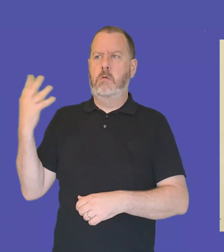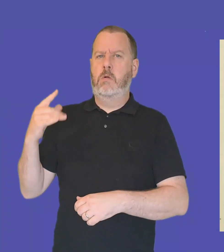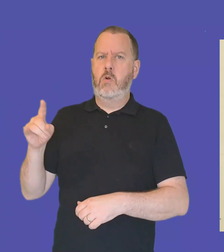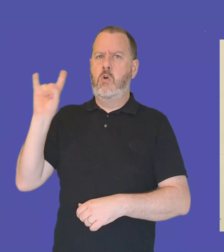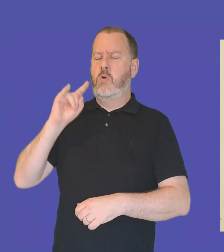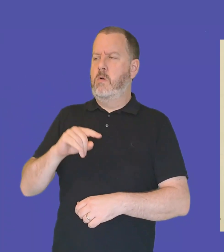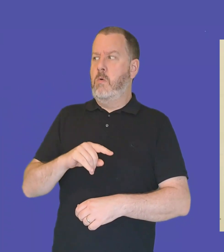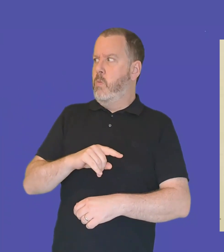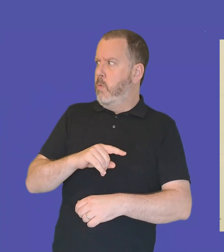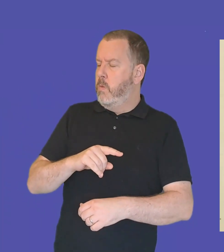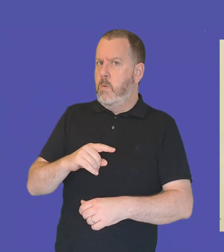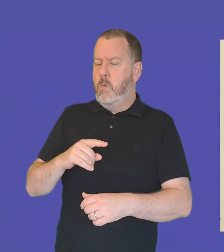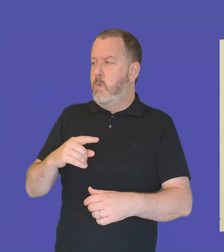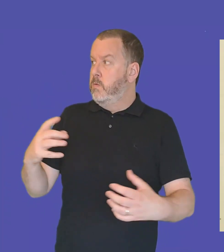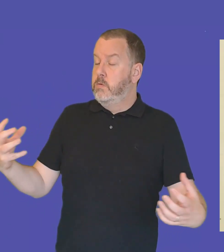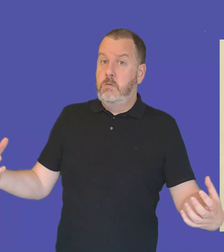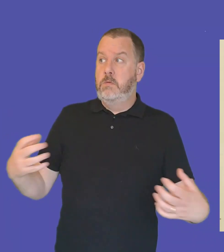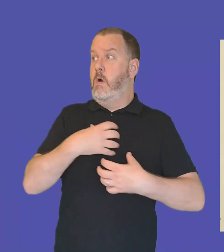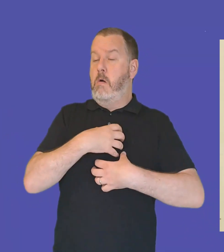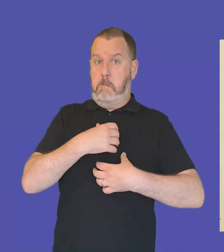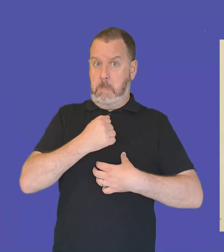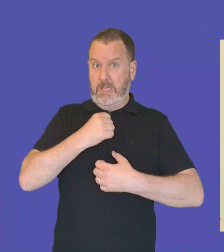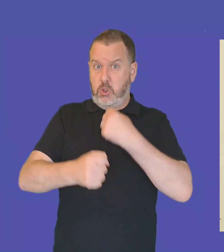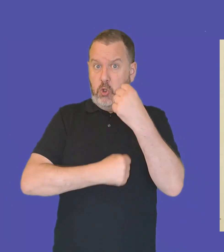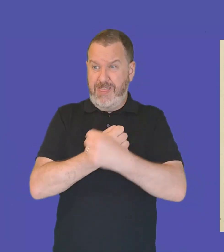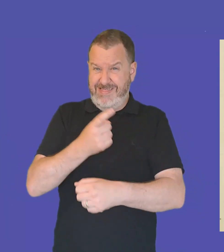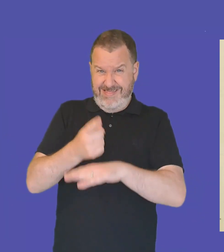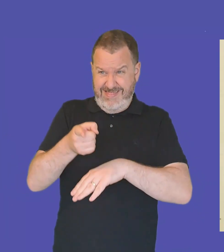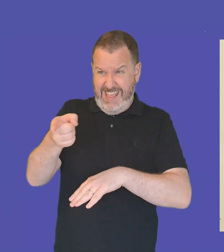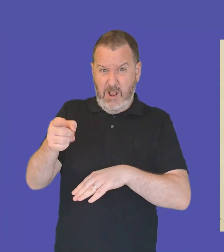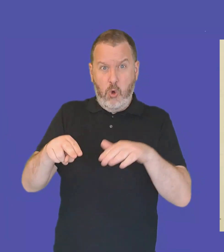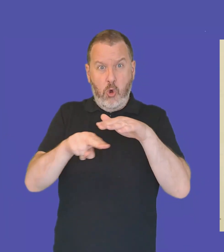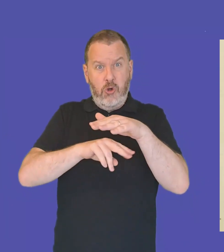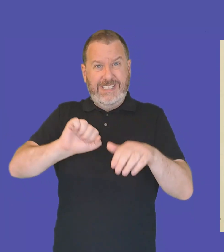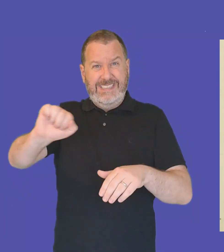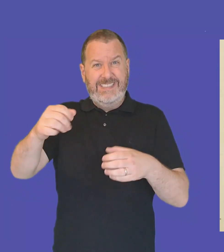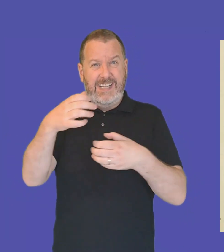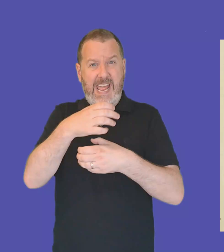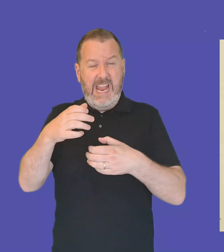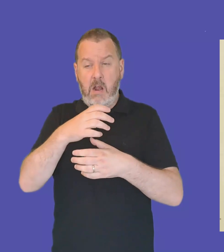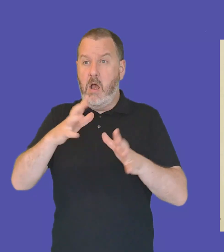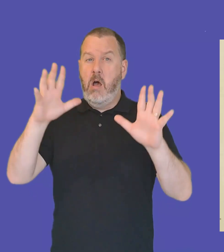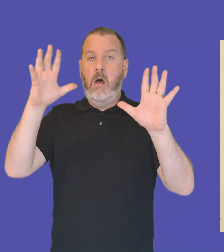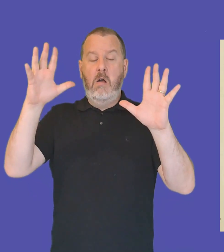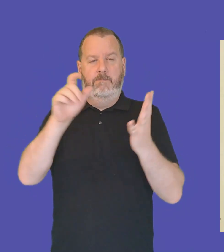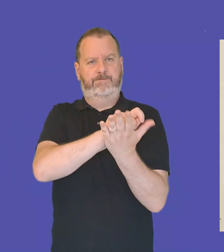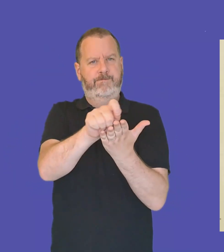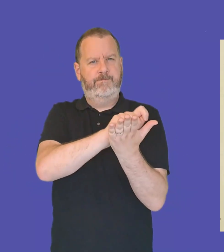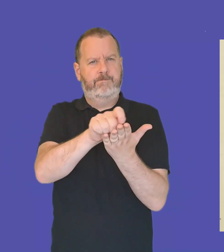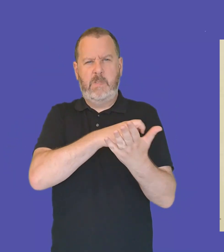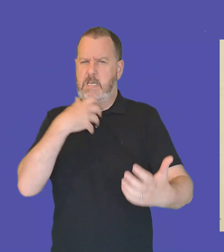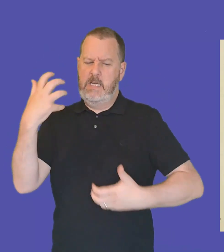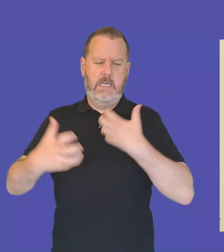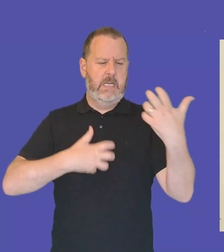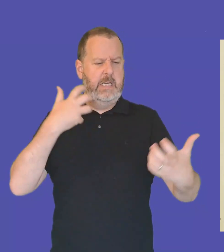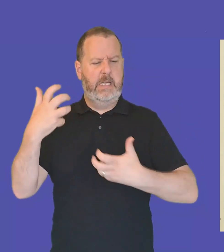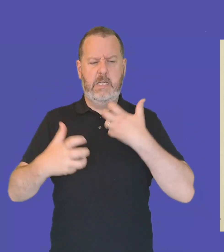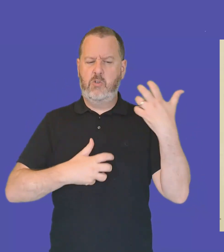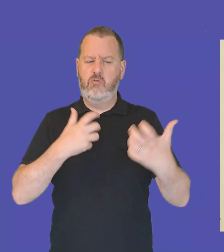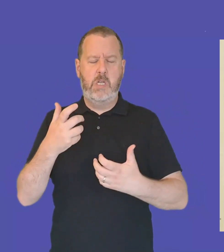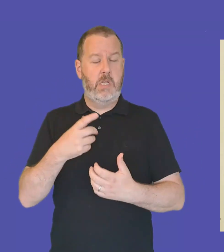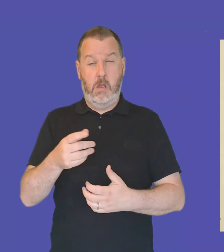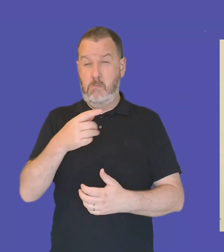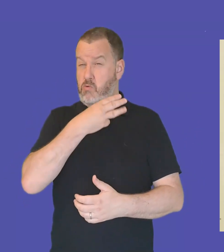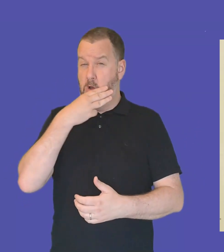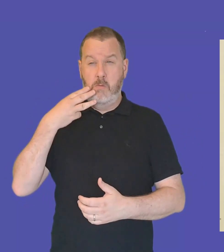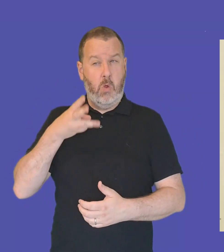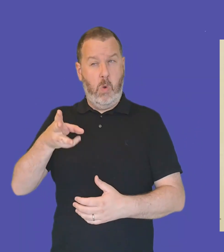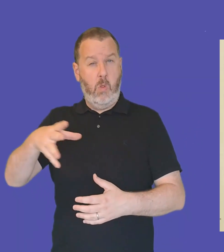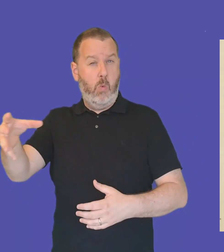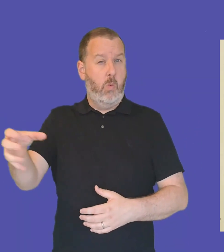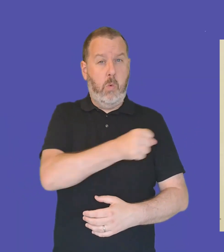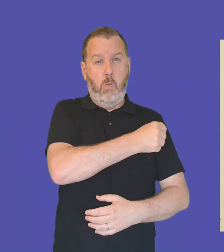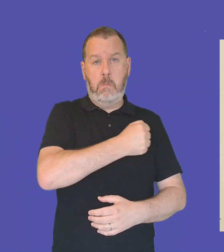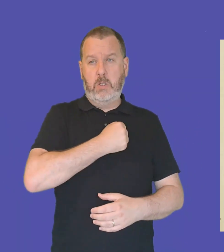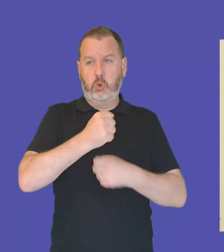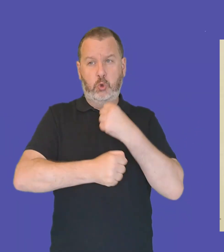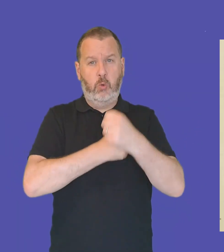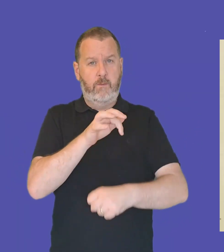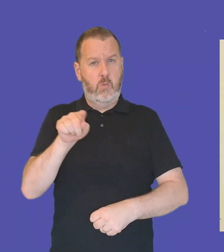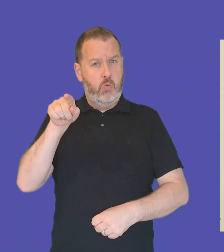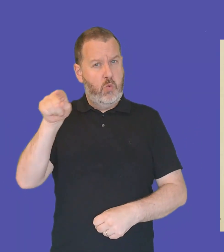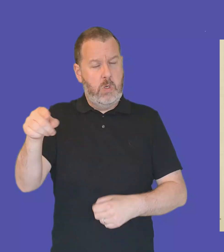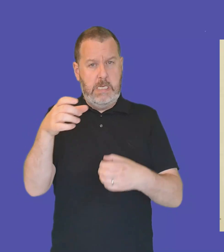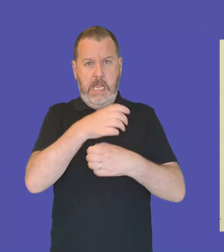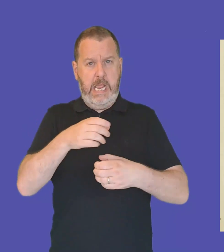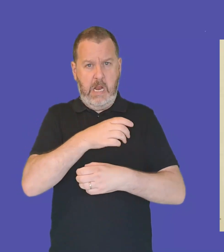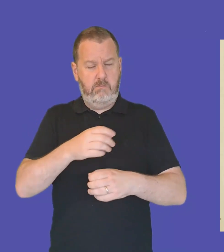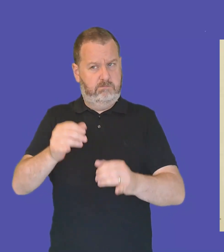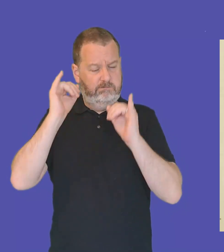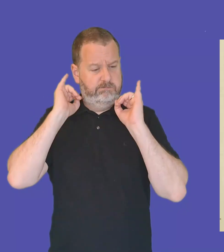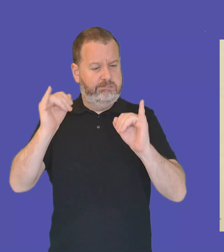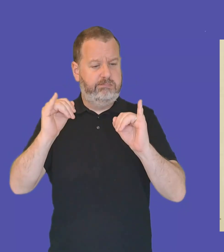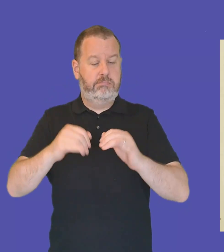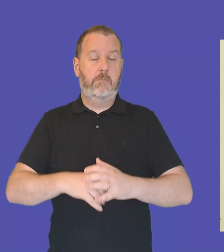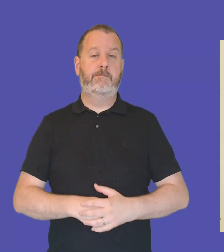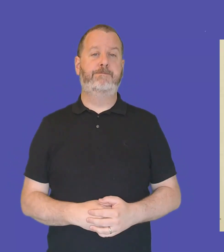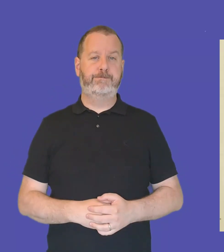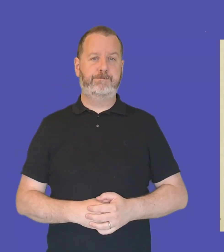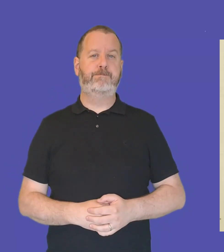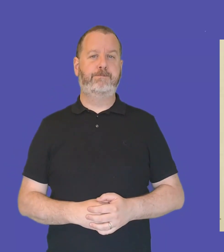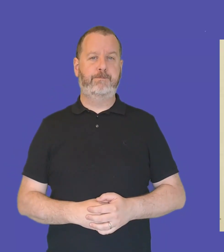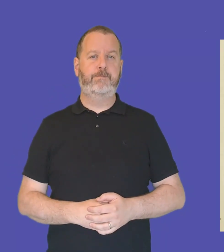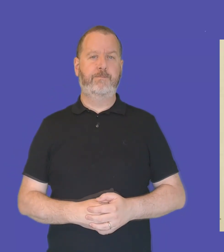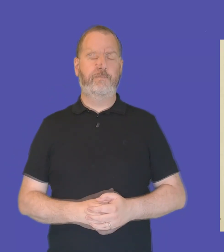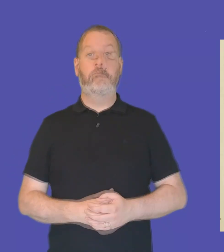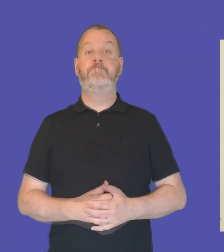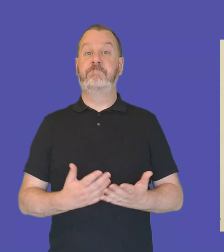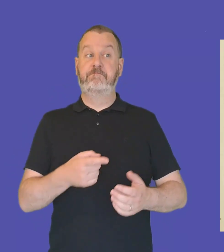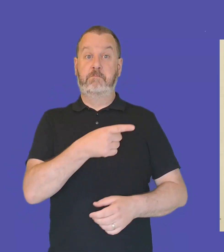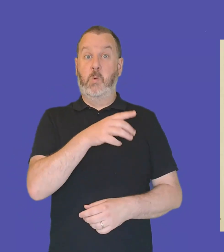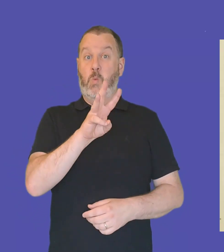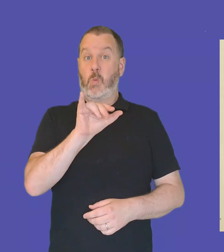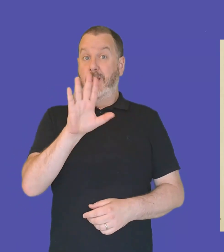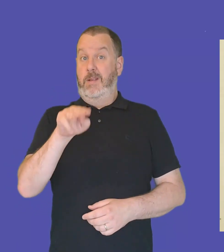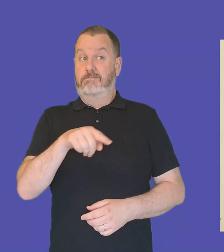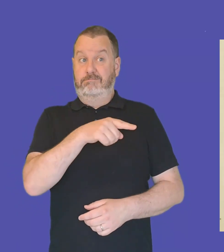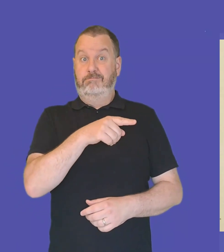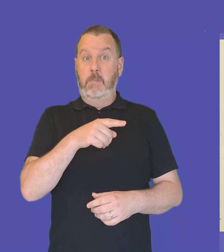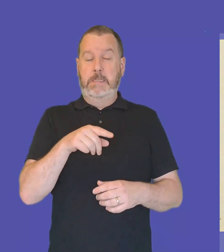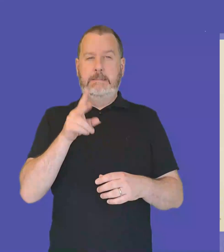William was shocked and furious with the teacher, and vowed to remove his son from his care.